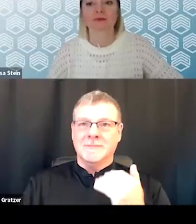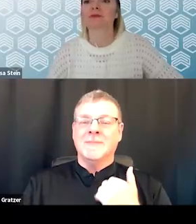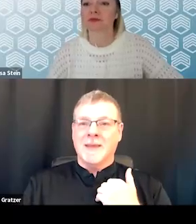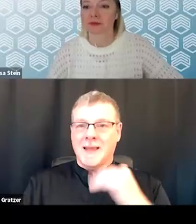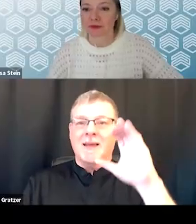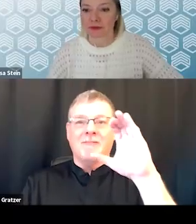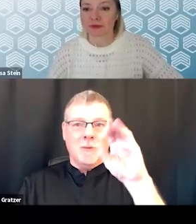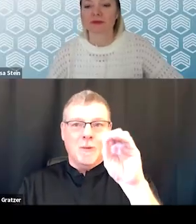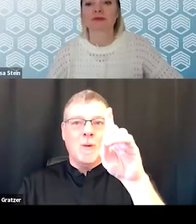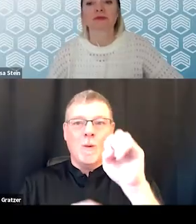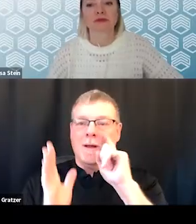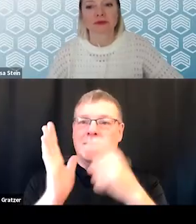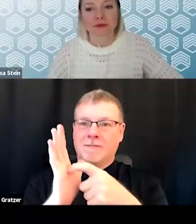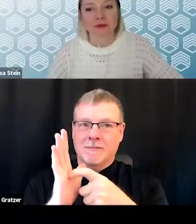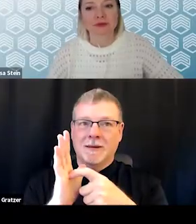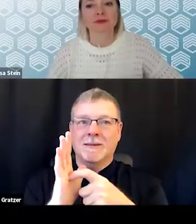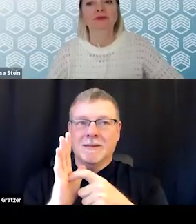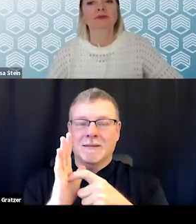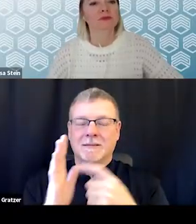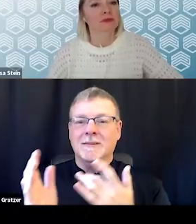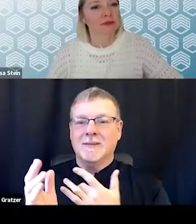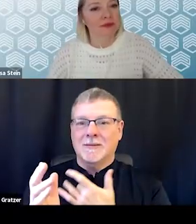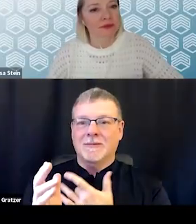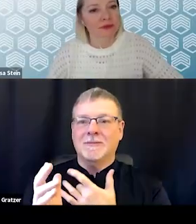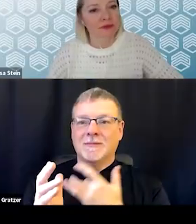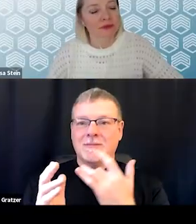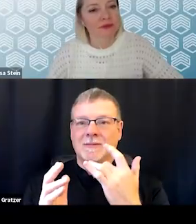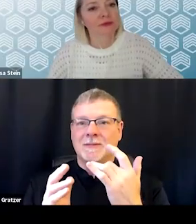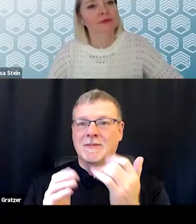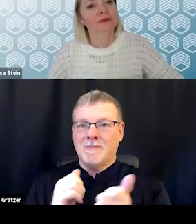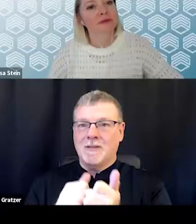that we feel have the most types of situations